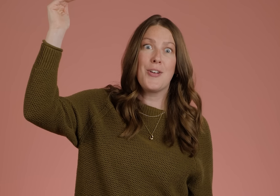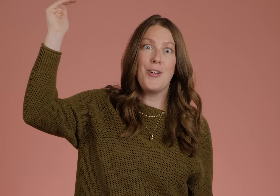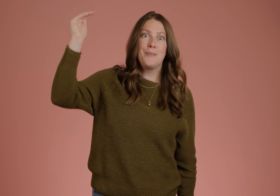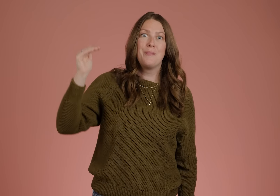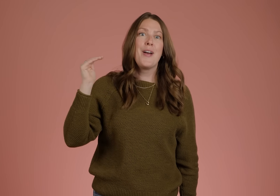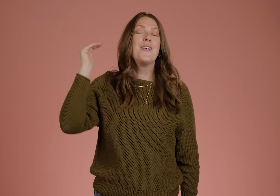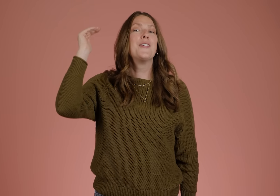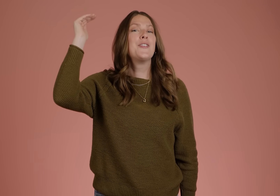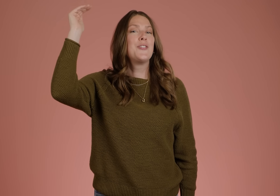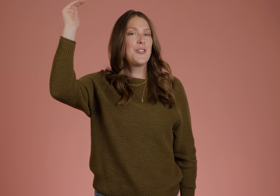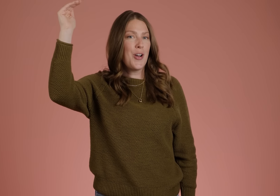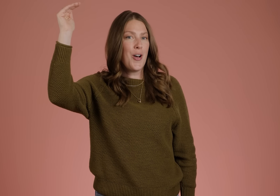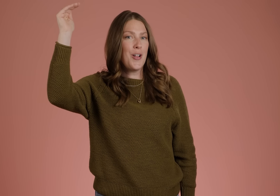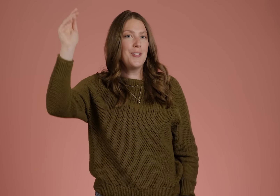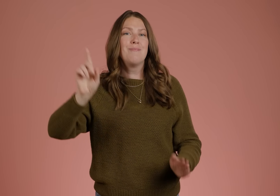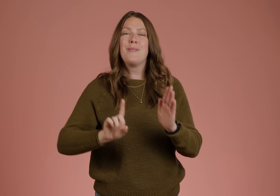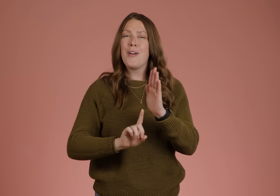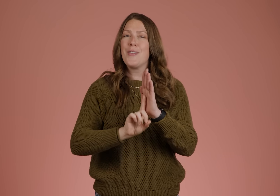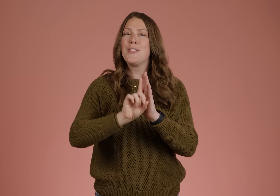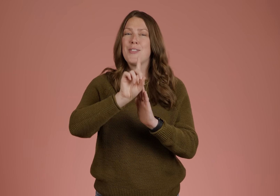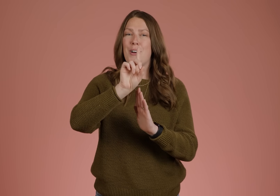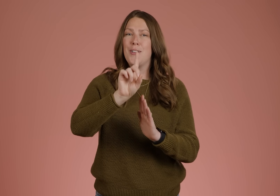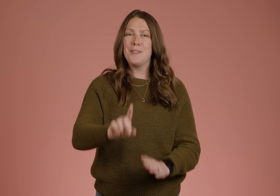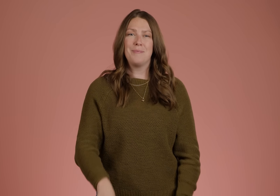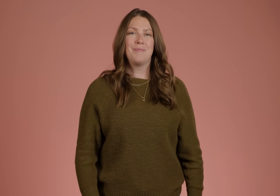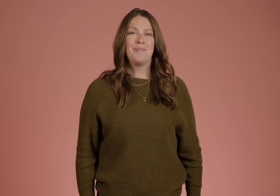Tall